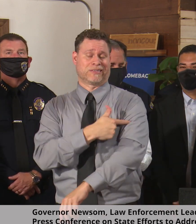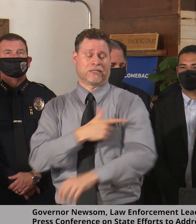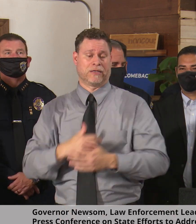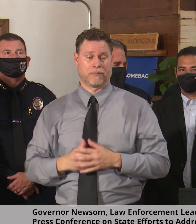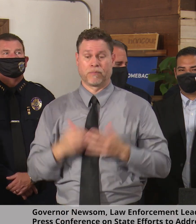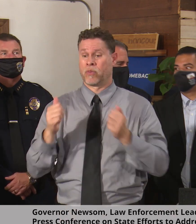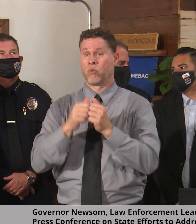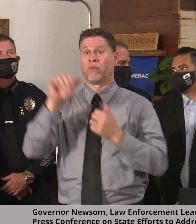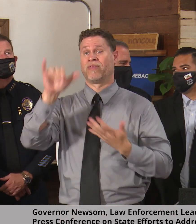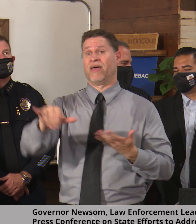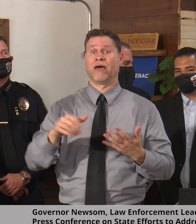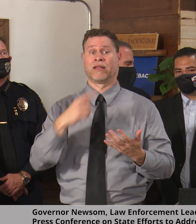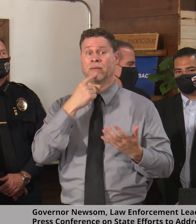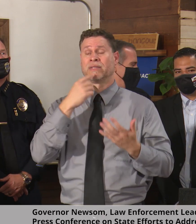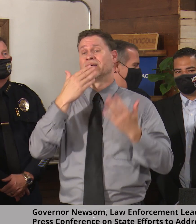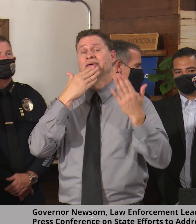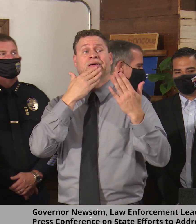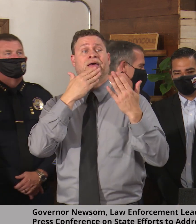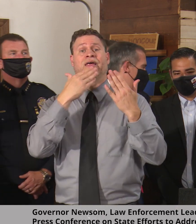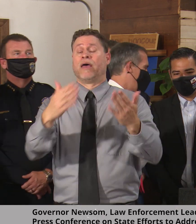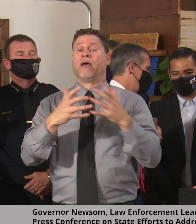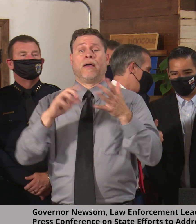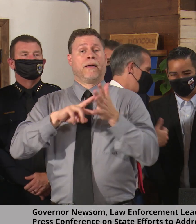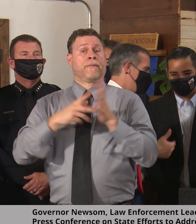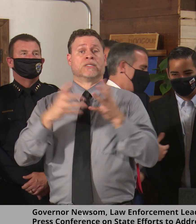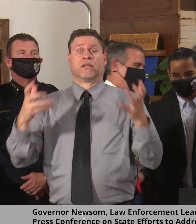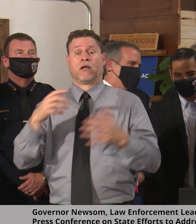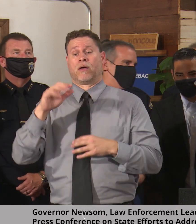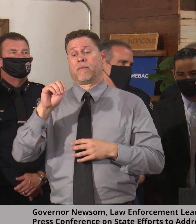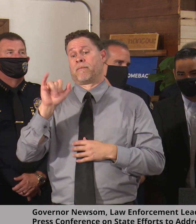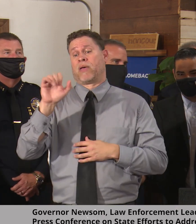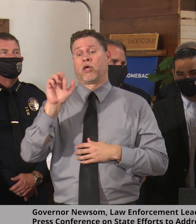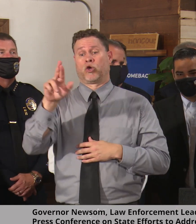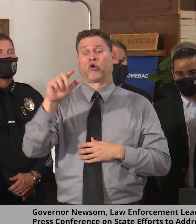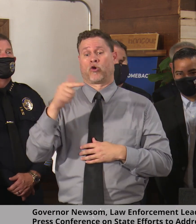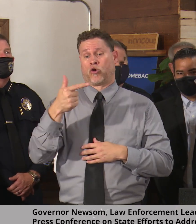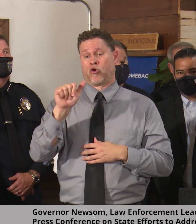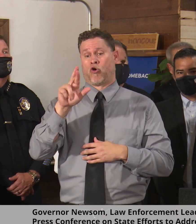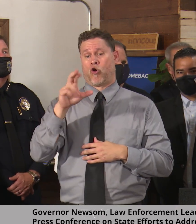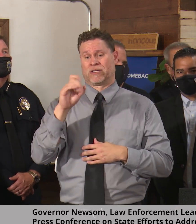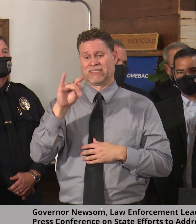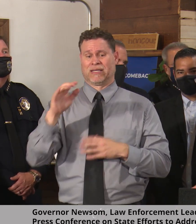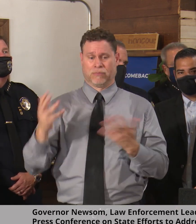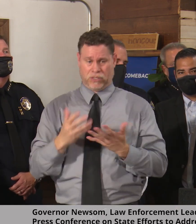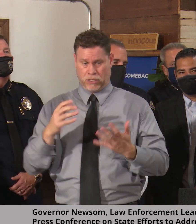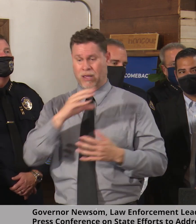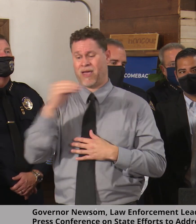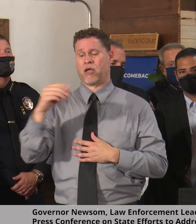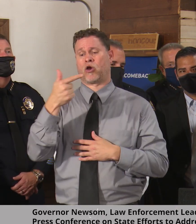With that let me just thank, means a lot mayor Garcia, Garcetti being here but mayor Garcia in